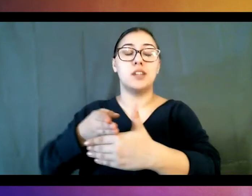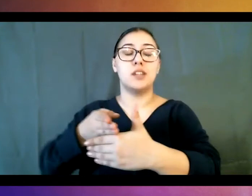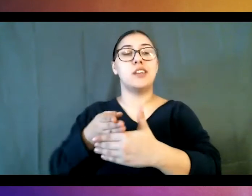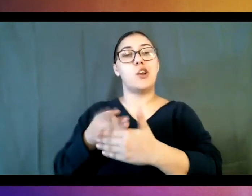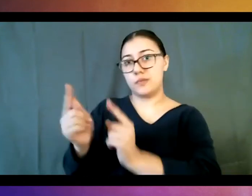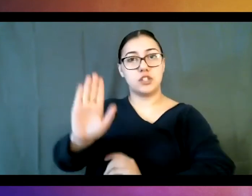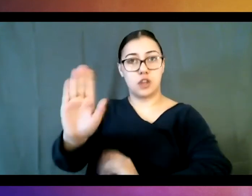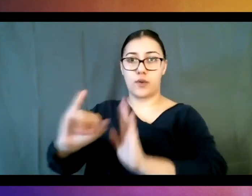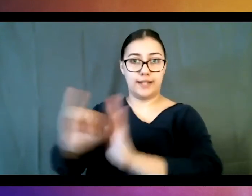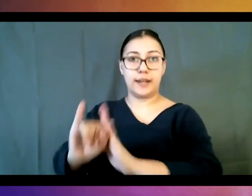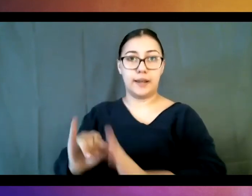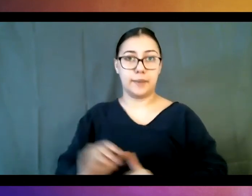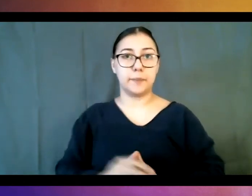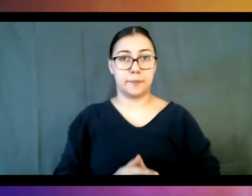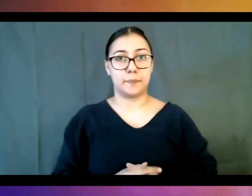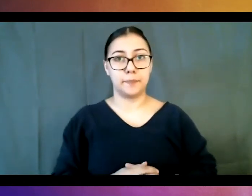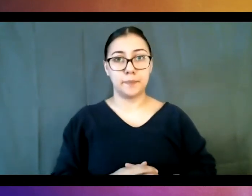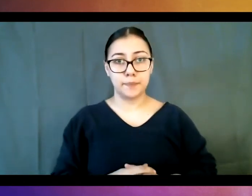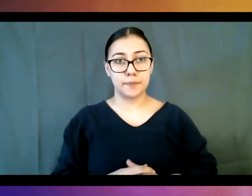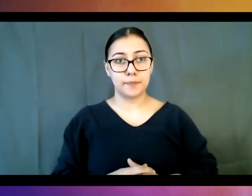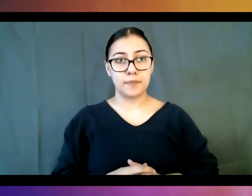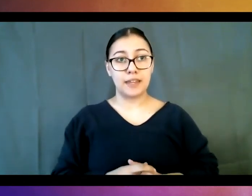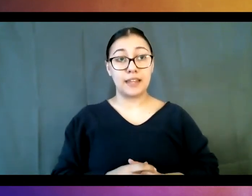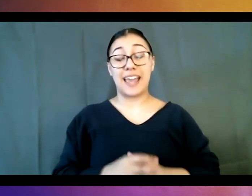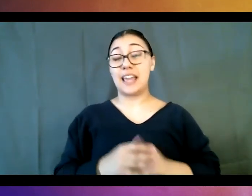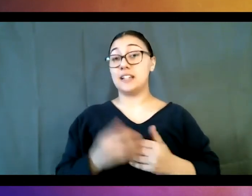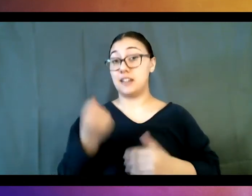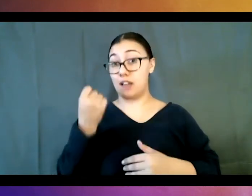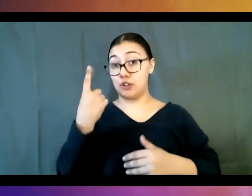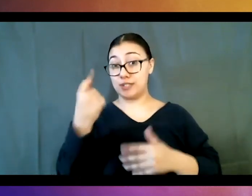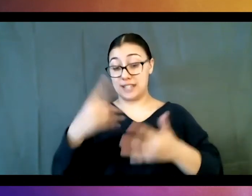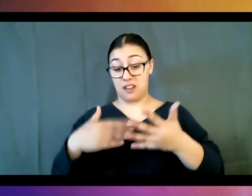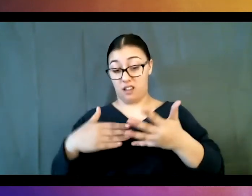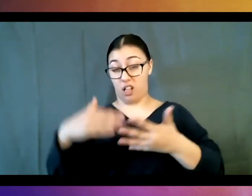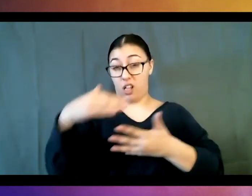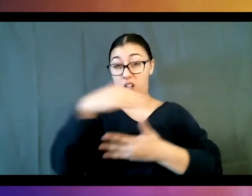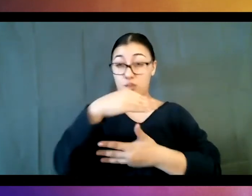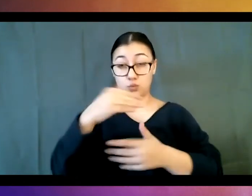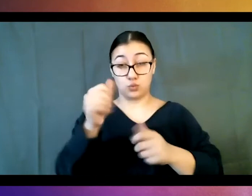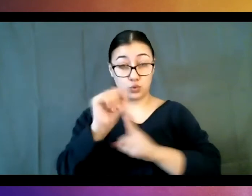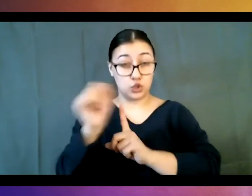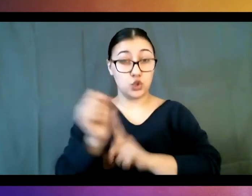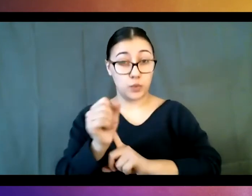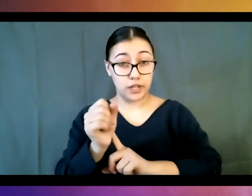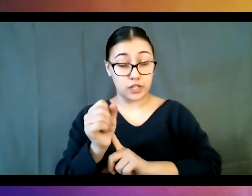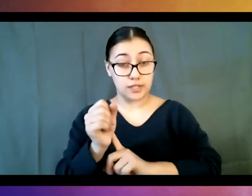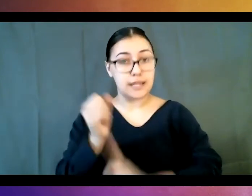And again, any of the above because of the complainants protected class.